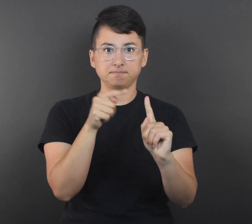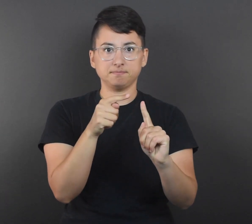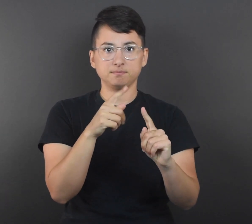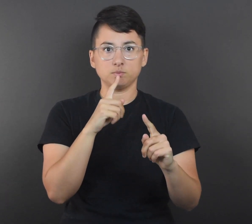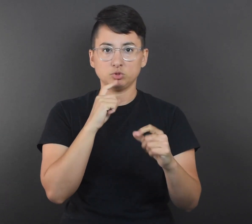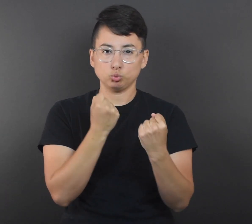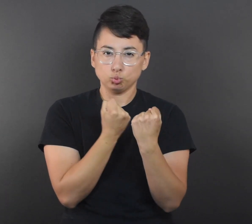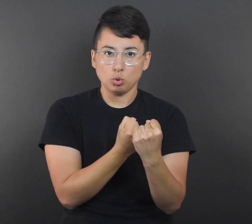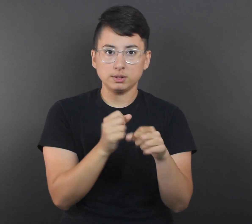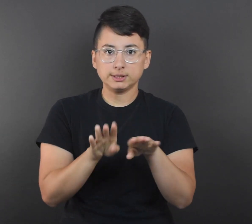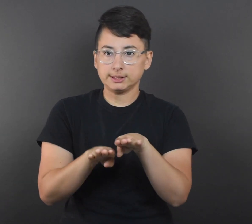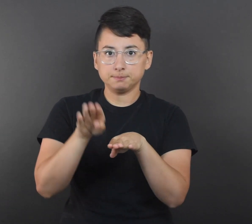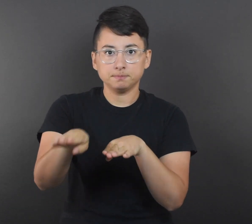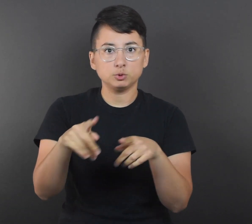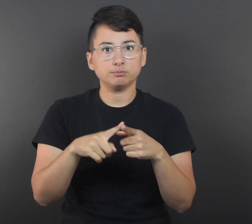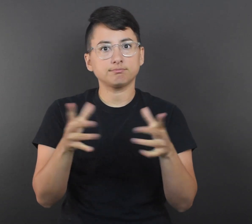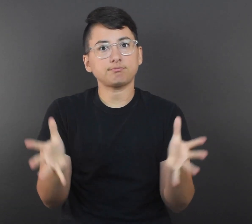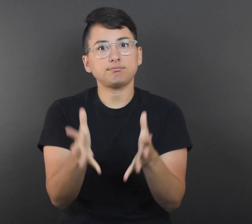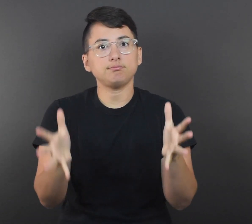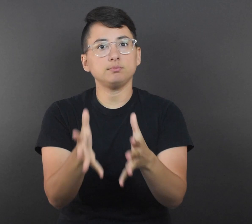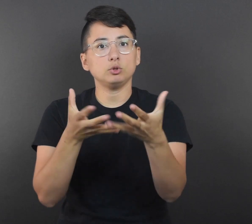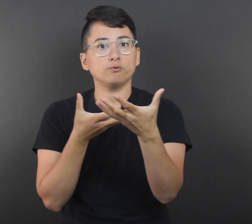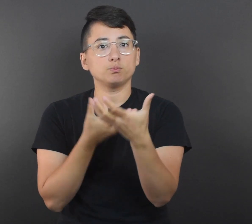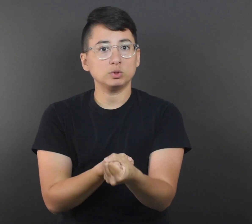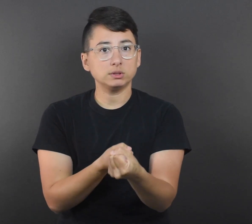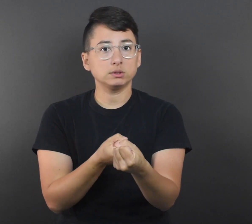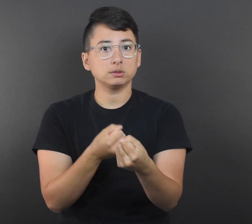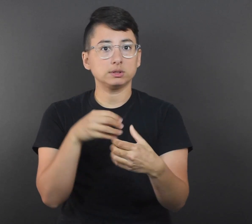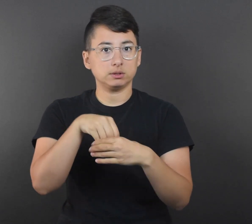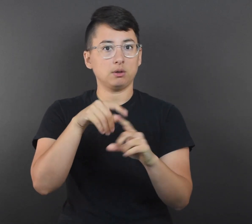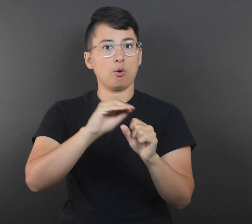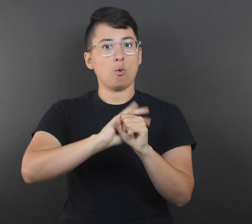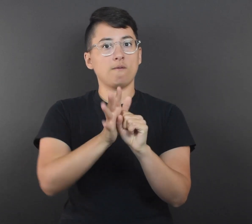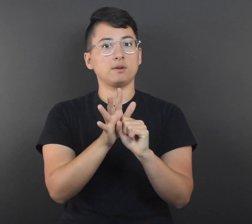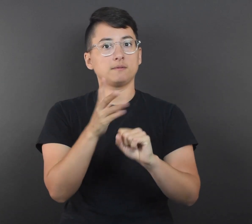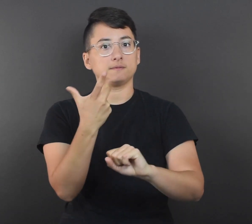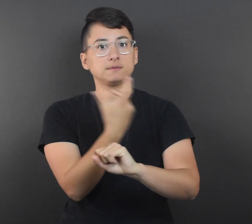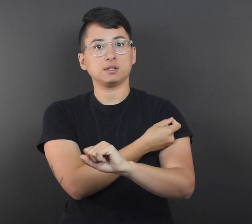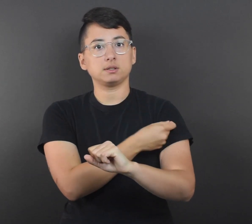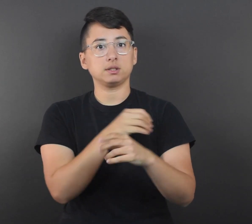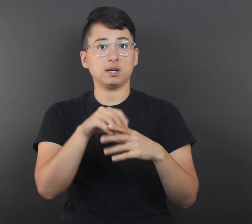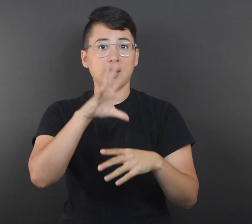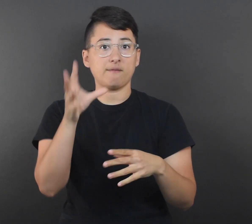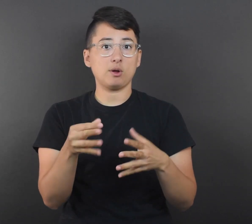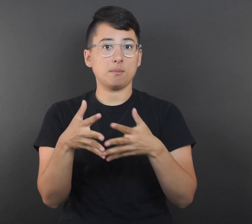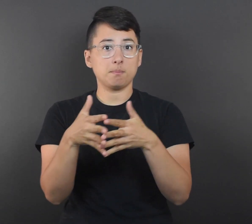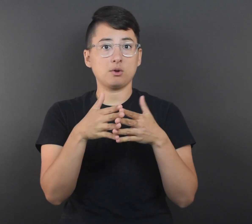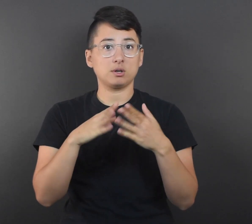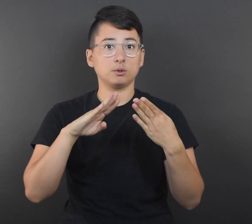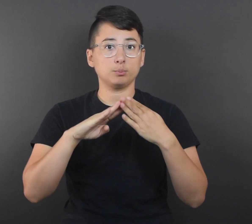step toward fostering trust in the COVID-19 vaccine in the African American community –